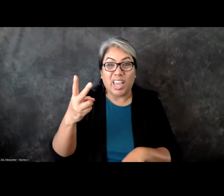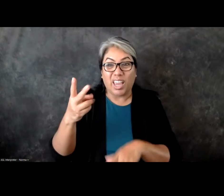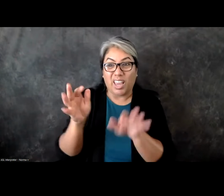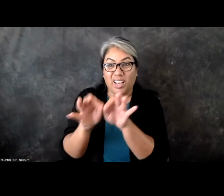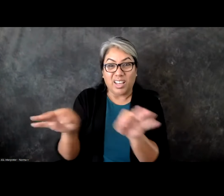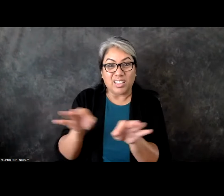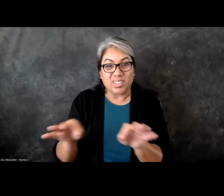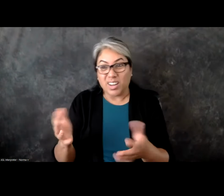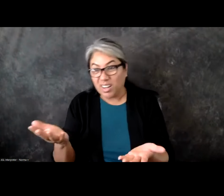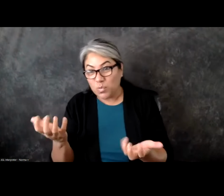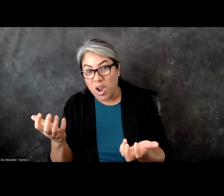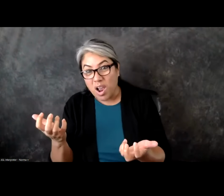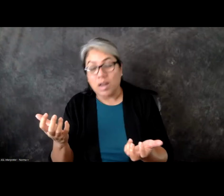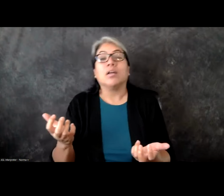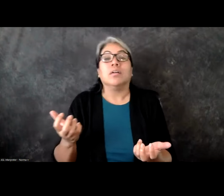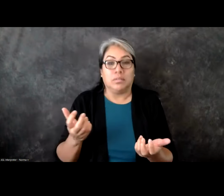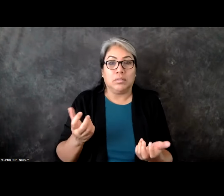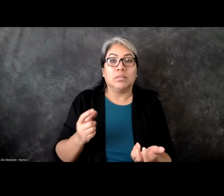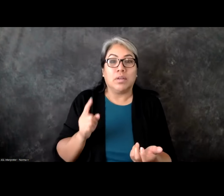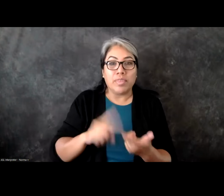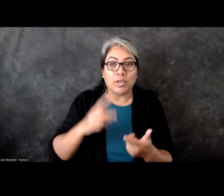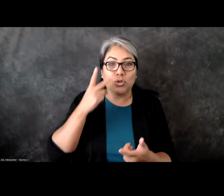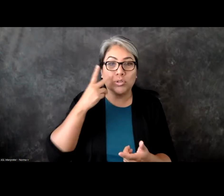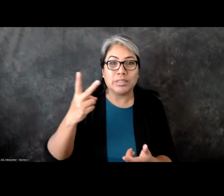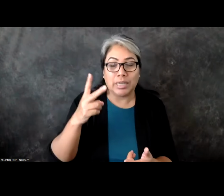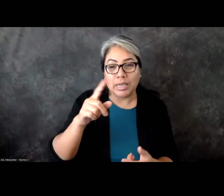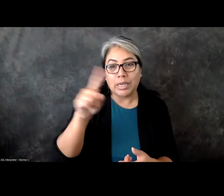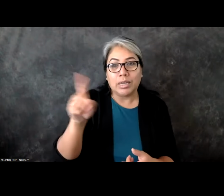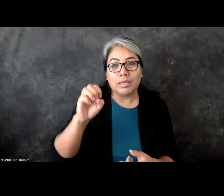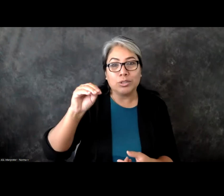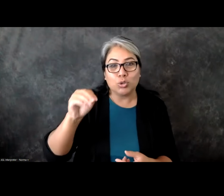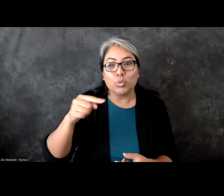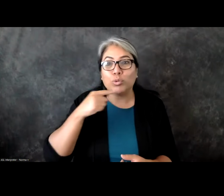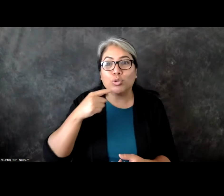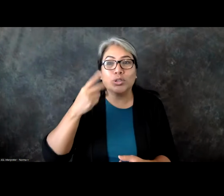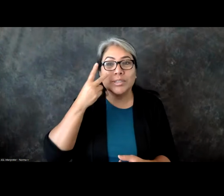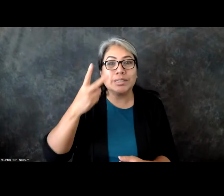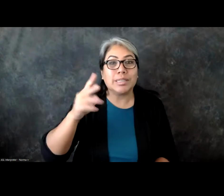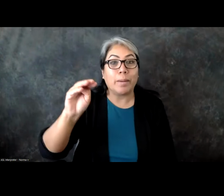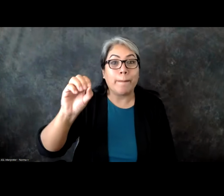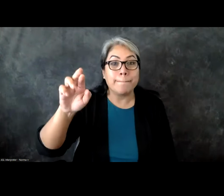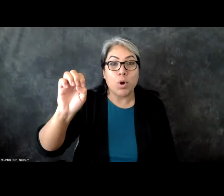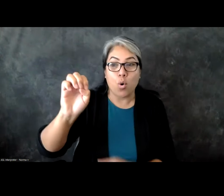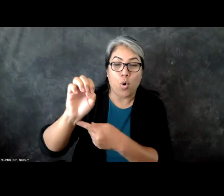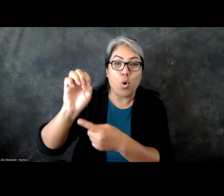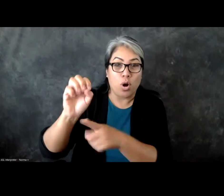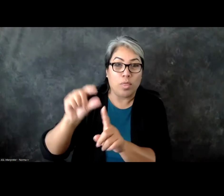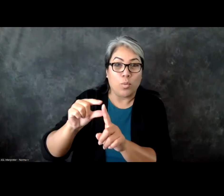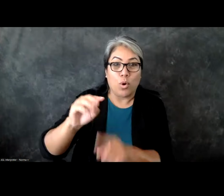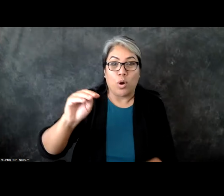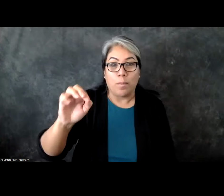We do have captioning. So if it is not showing up on your screen and you would like it to, you can go to the bottom